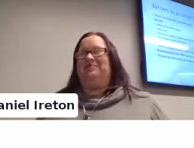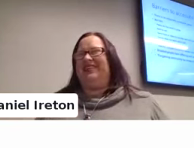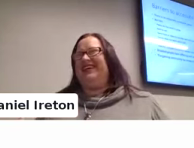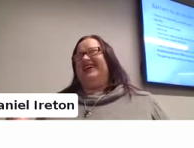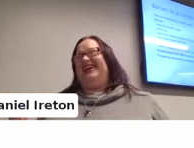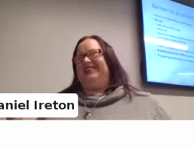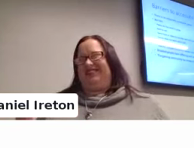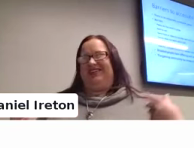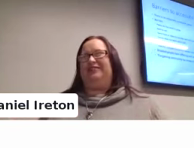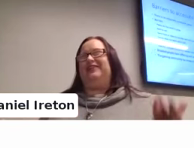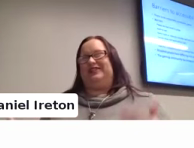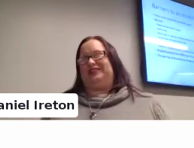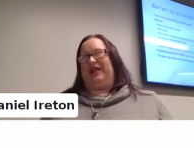R S game that is audio and text based interface which will allow players of different abilities to have the same experience at the same time comes close.